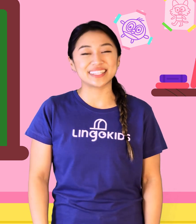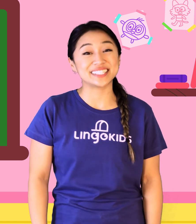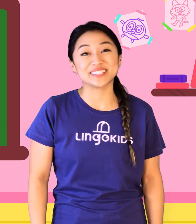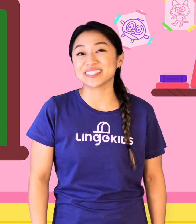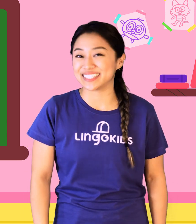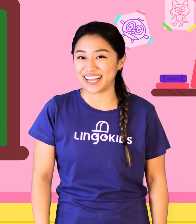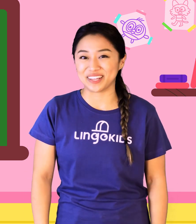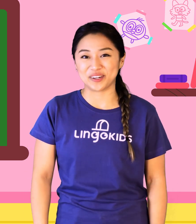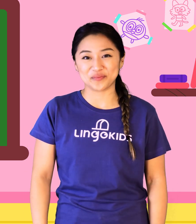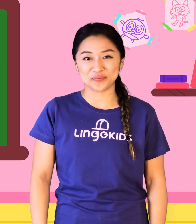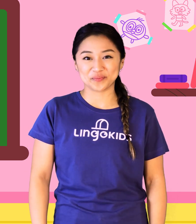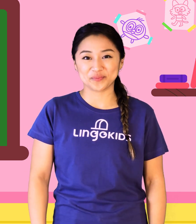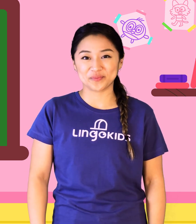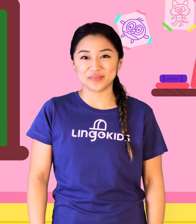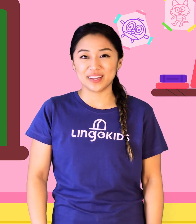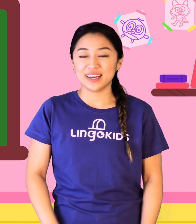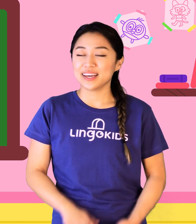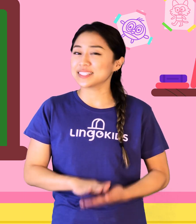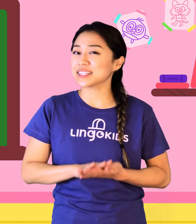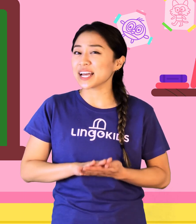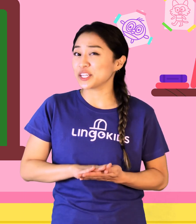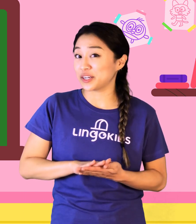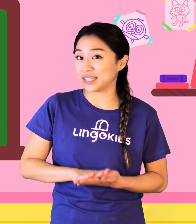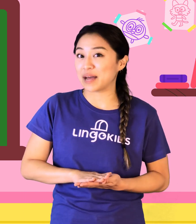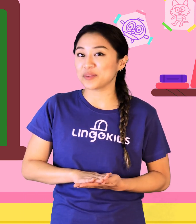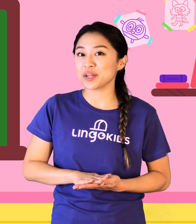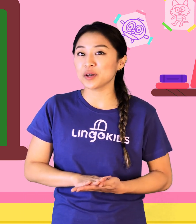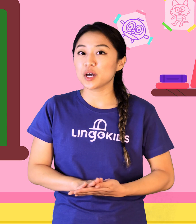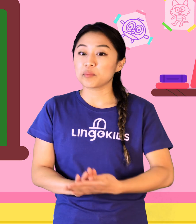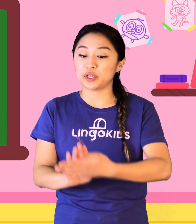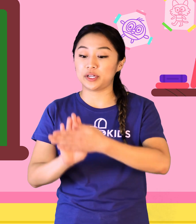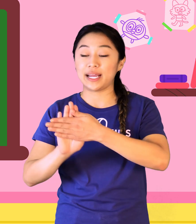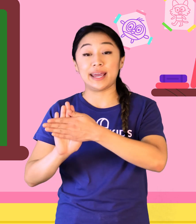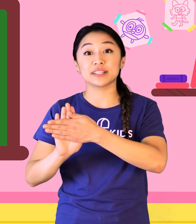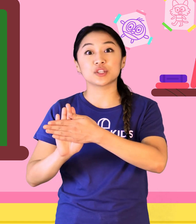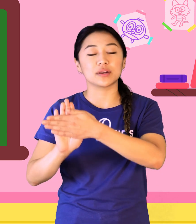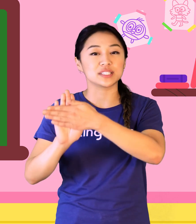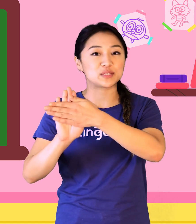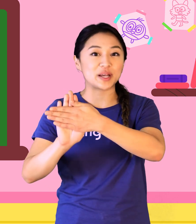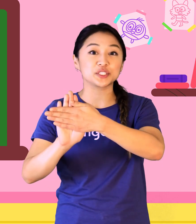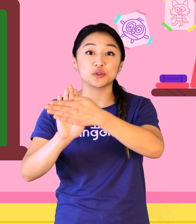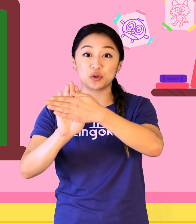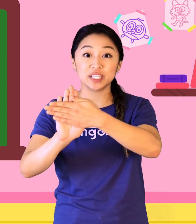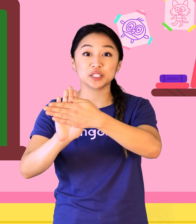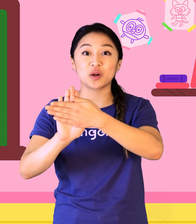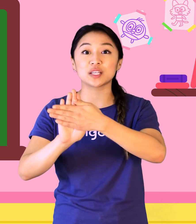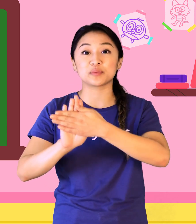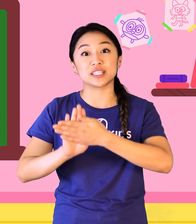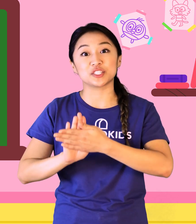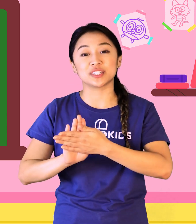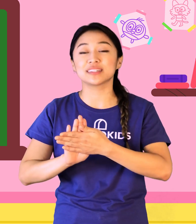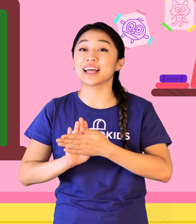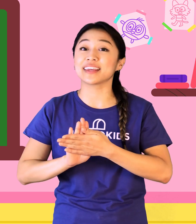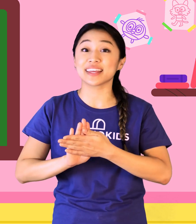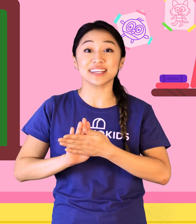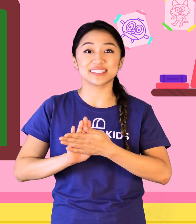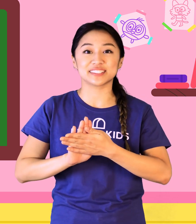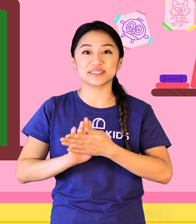Let's do it together. It's like you're clapping, but your hands are in a special crisscross position like this.